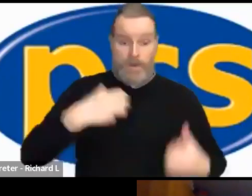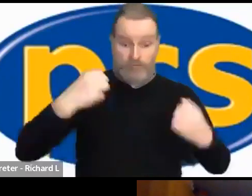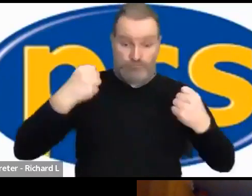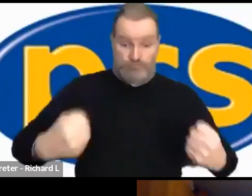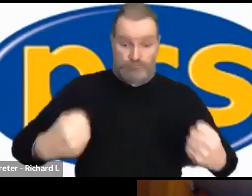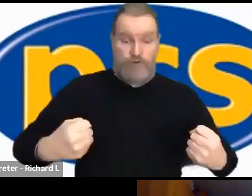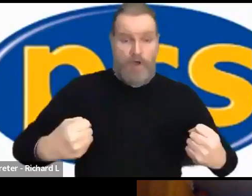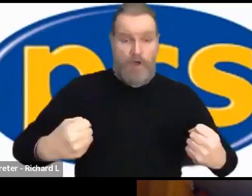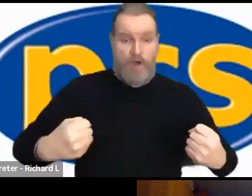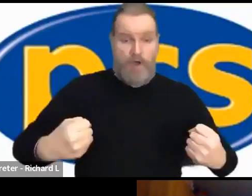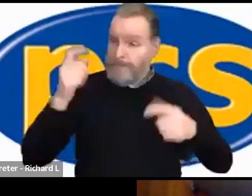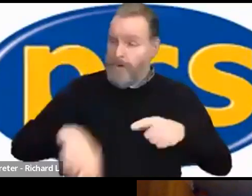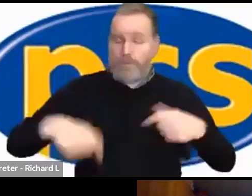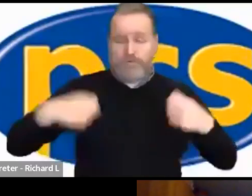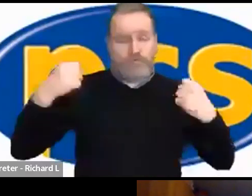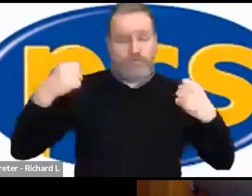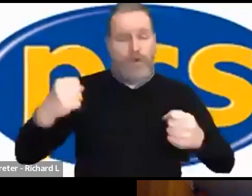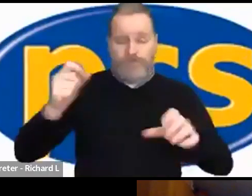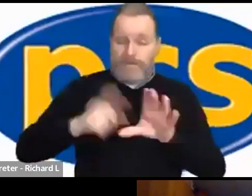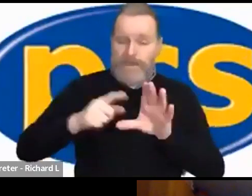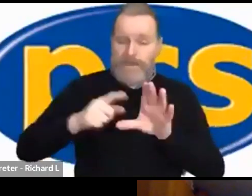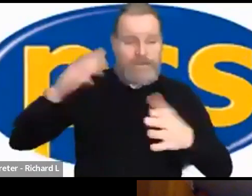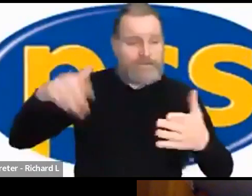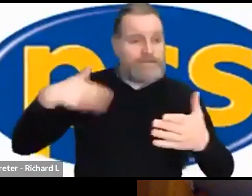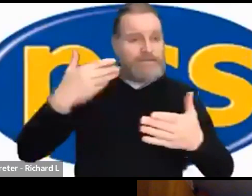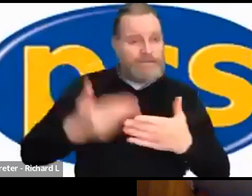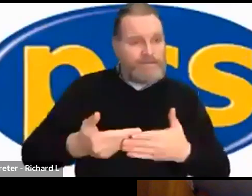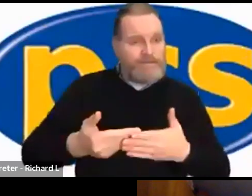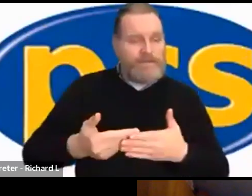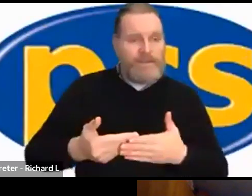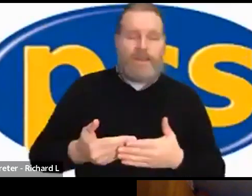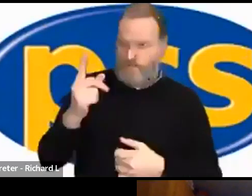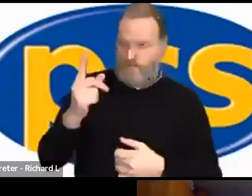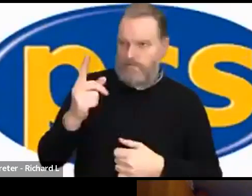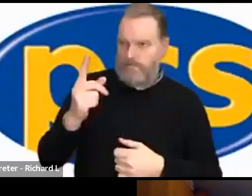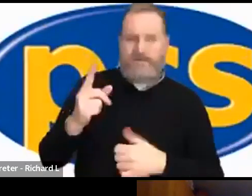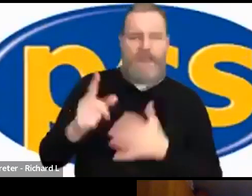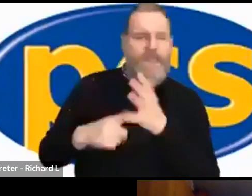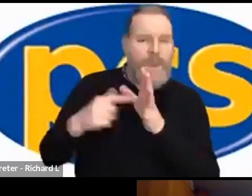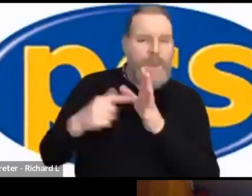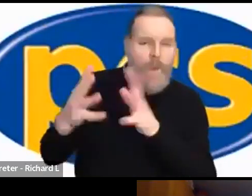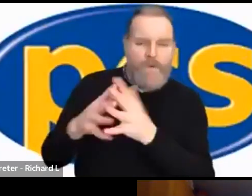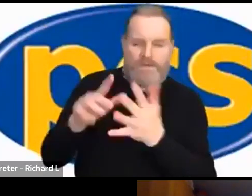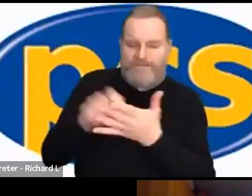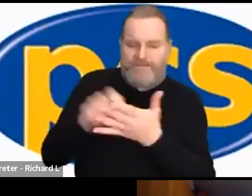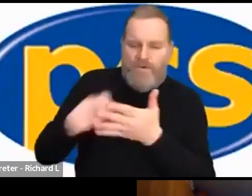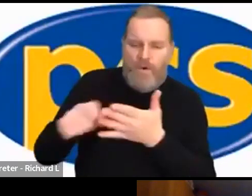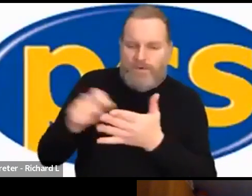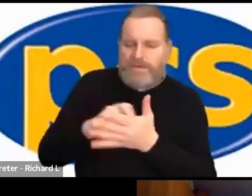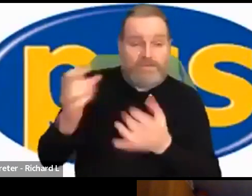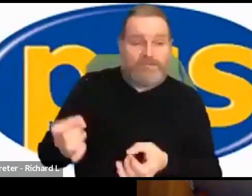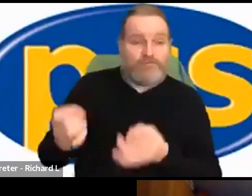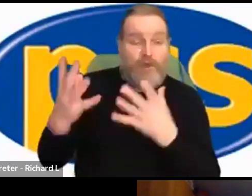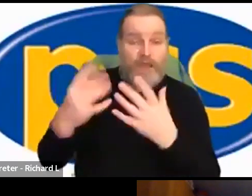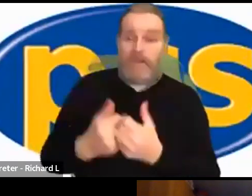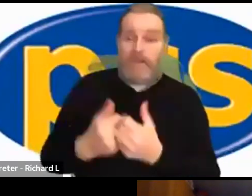union. We have been in for years . We've got We've got over the undemocratic antique anti-union thresholds and anti-union thresholds and 125 employers.